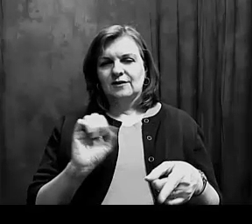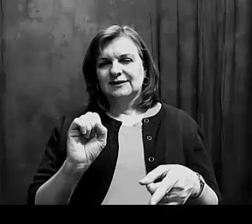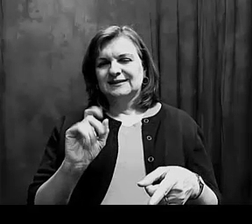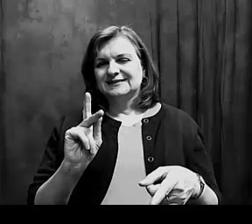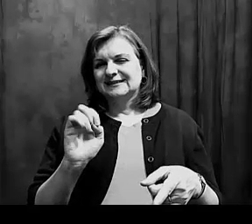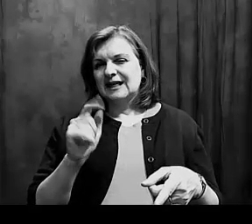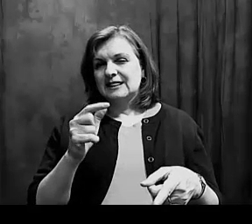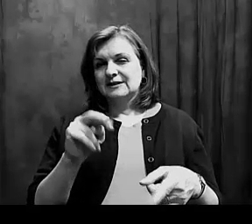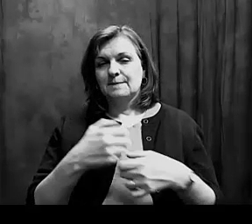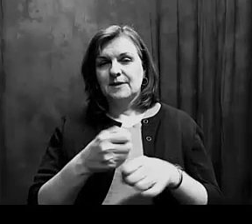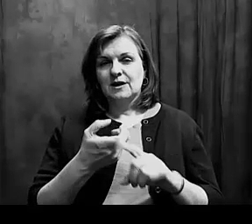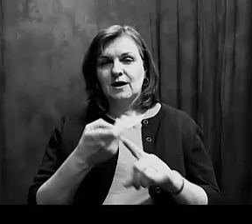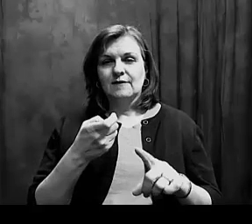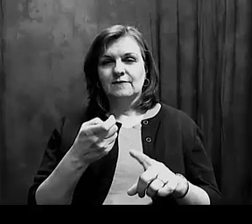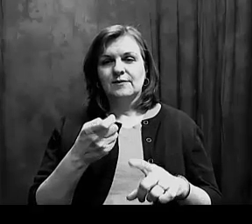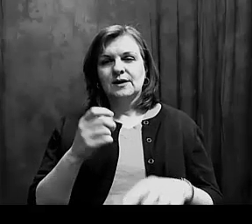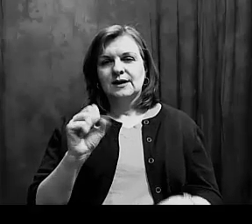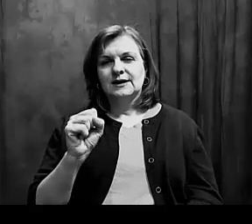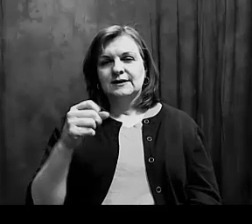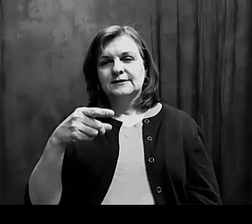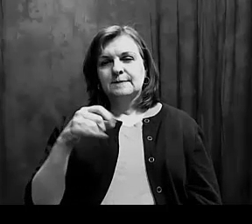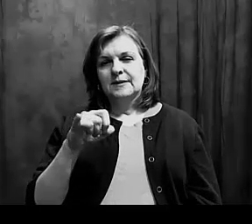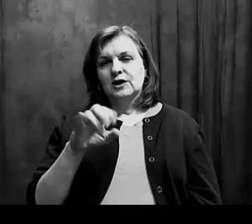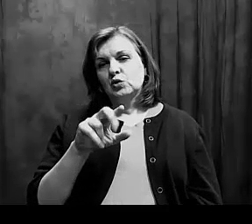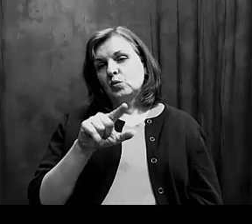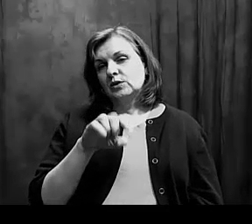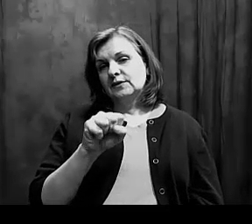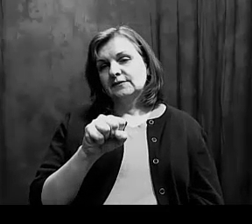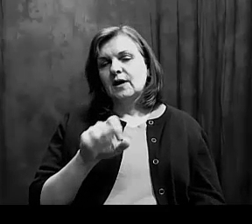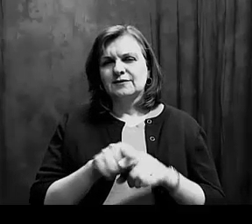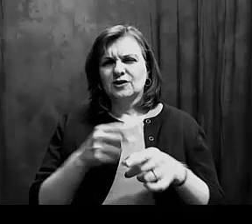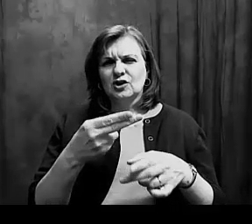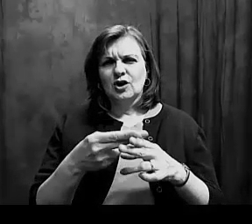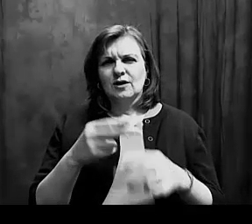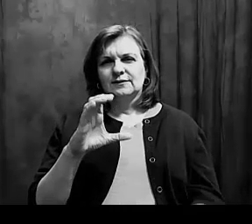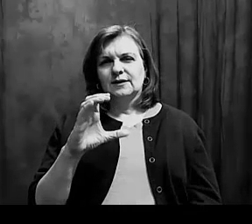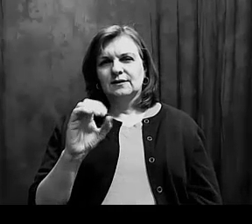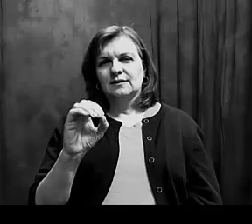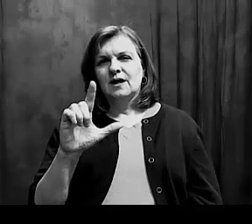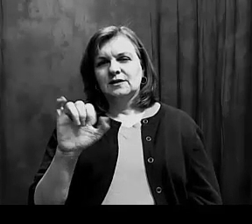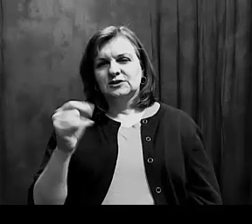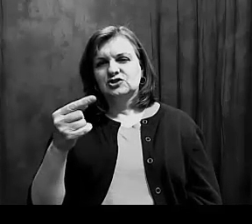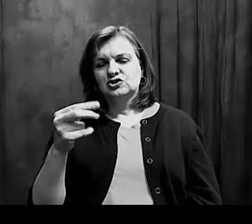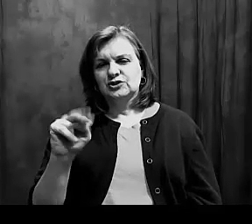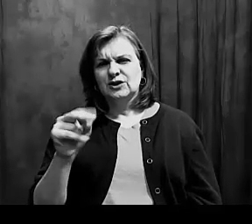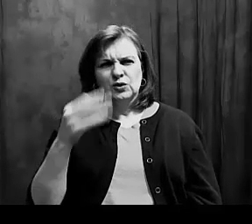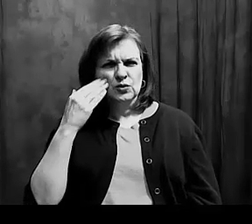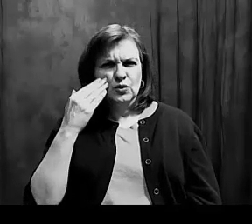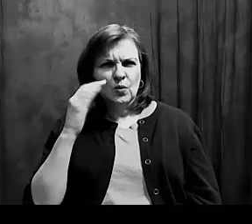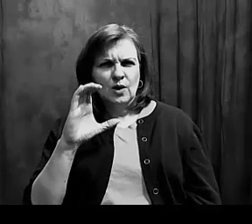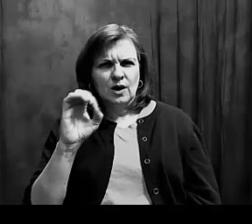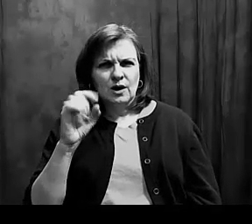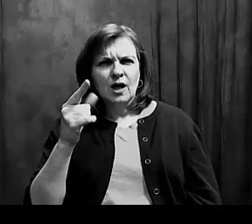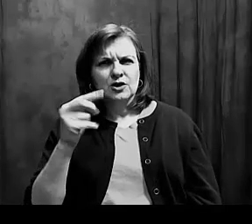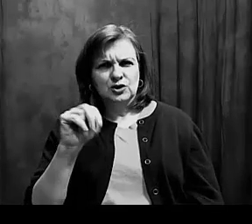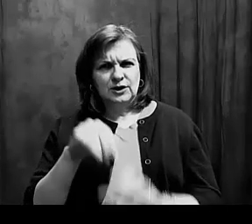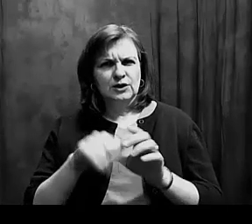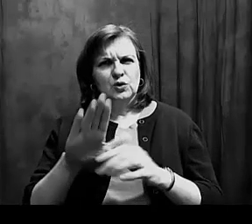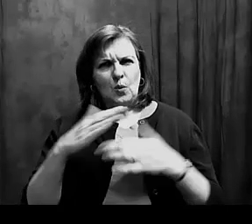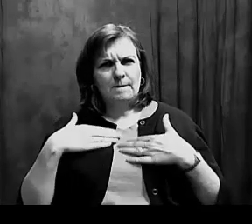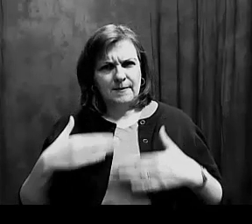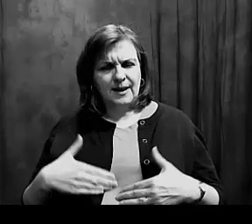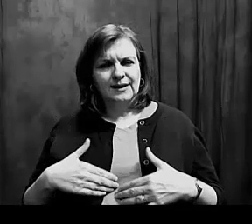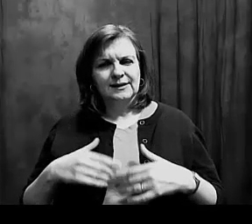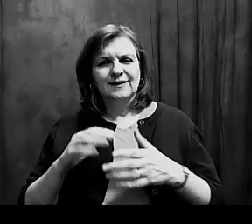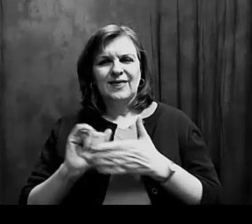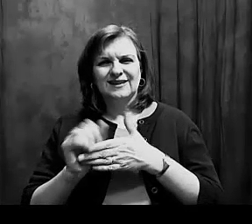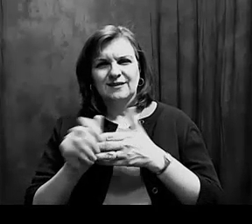something as spicules or even collagen and so you know collagen from your own system